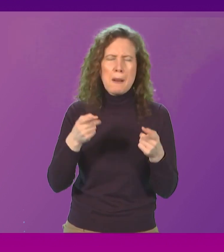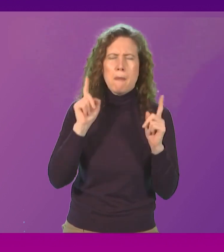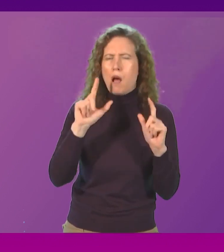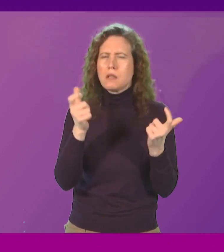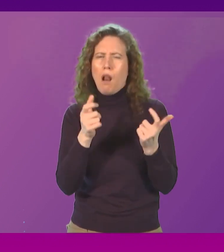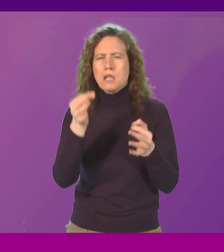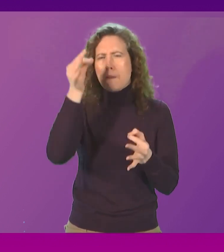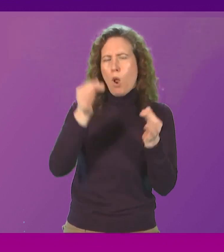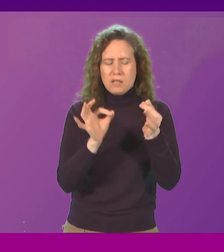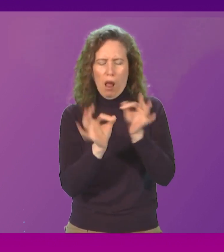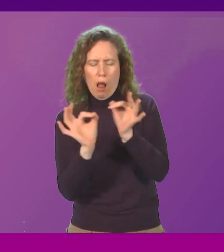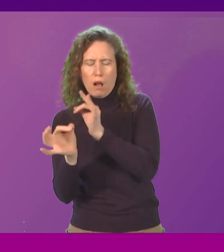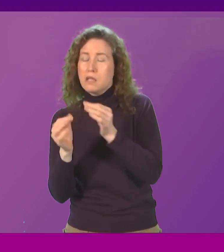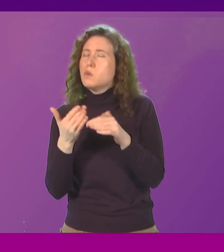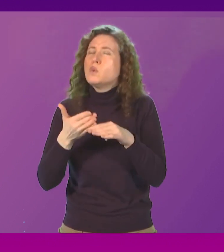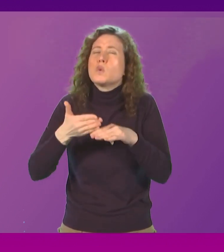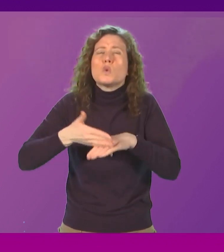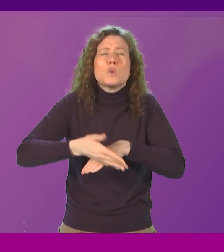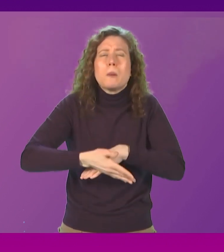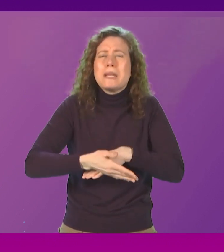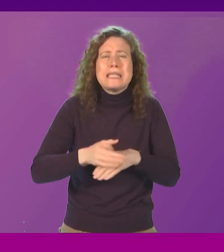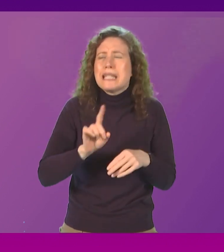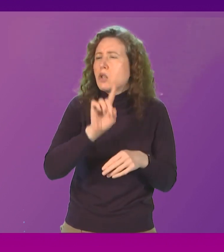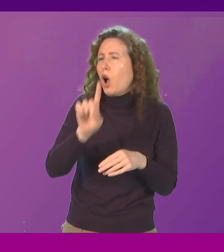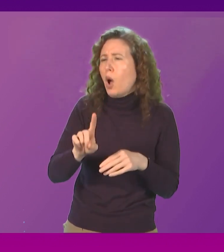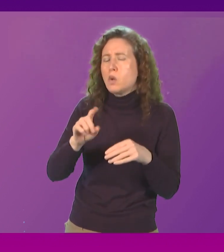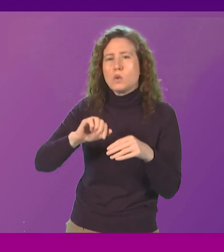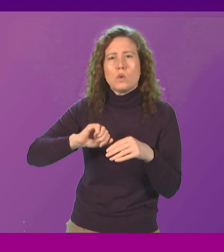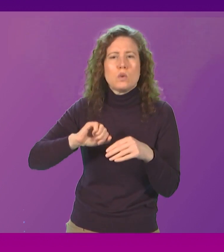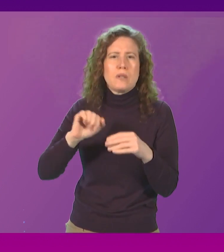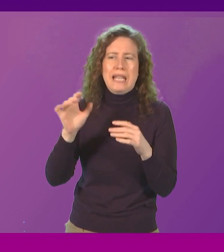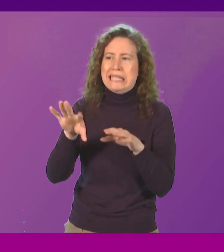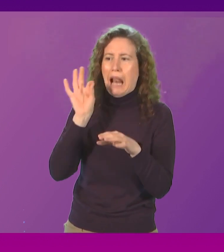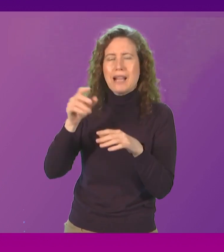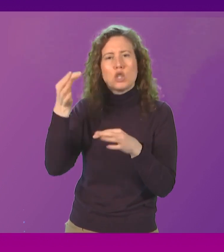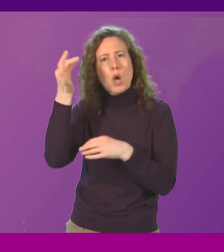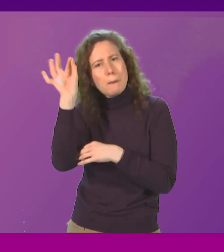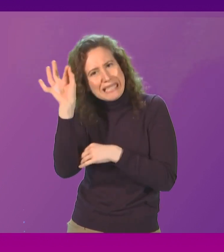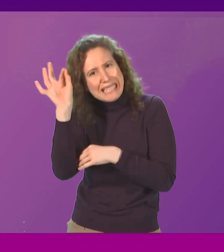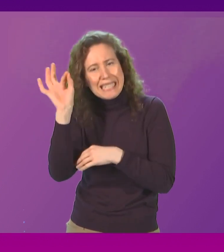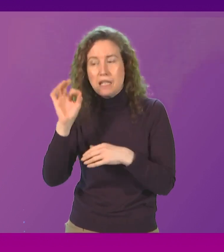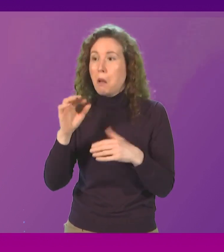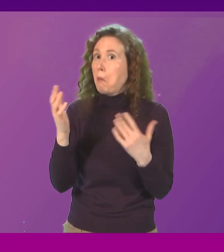She was far too busy to appear in front of the Scottish Affairs Committee, but she somehow—somehow—managed